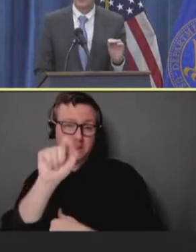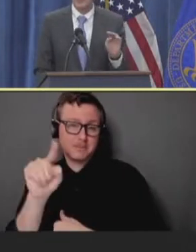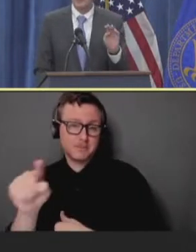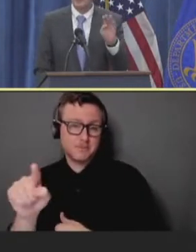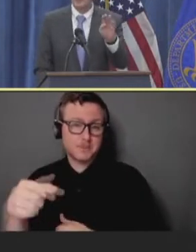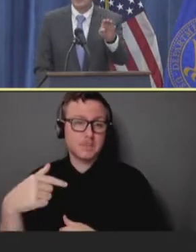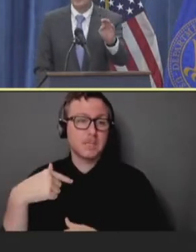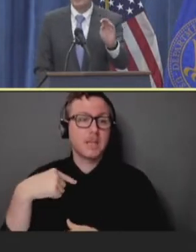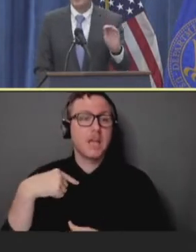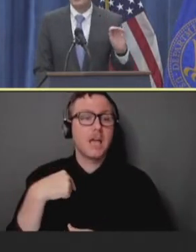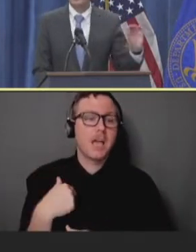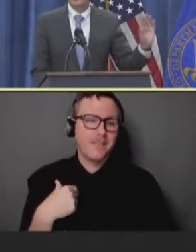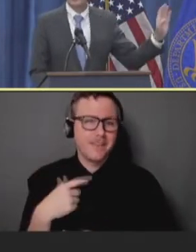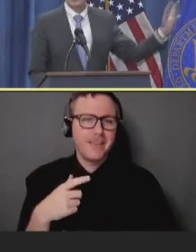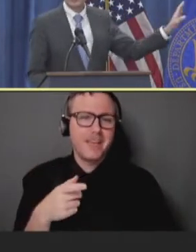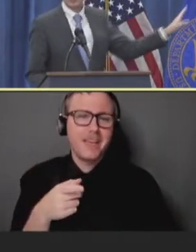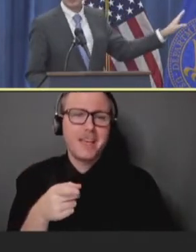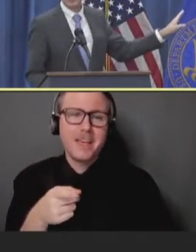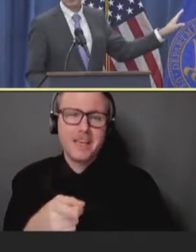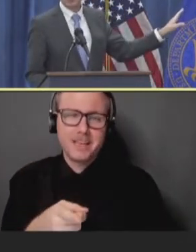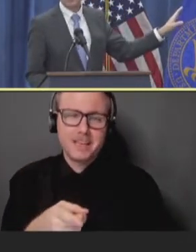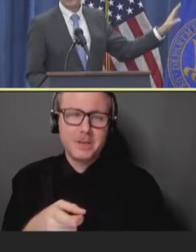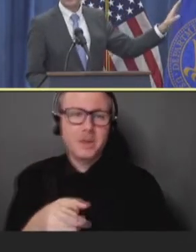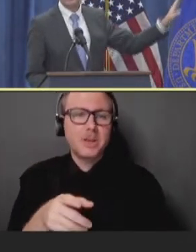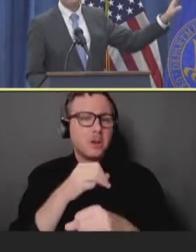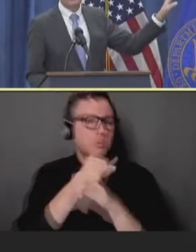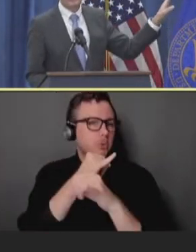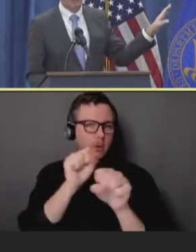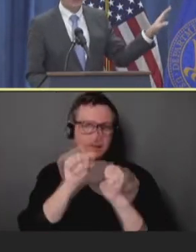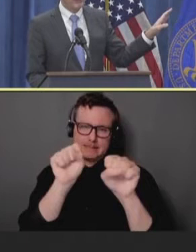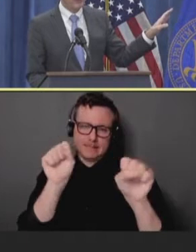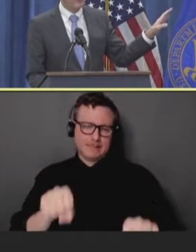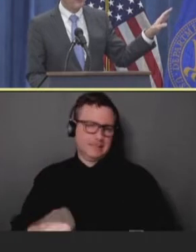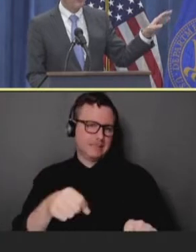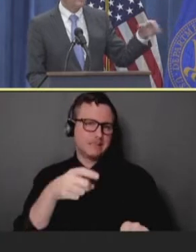You guys know the immune system more than I do. Many different cells involved.